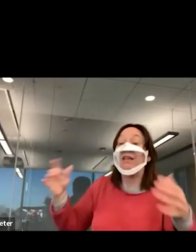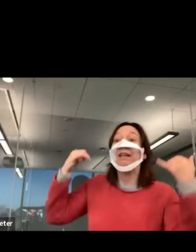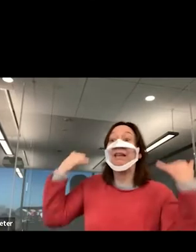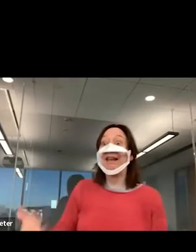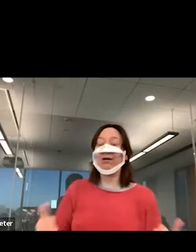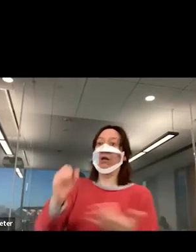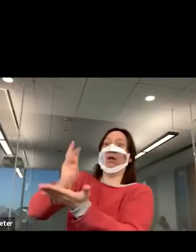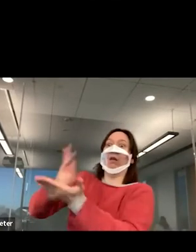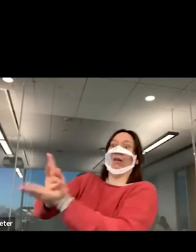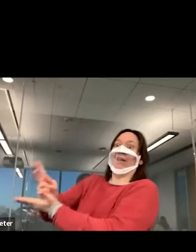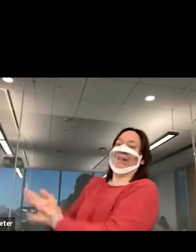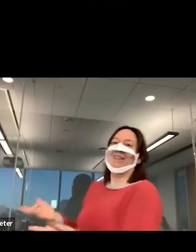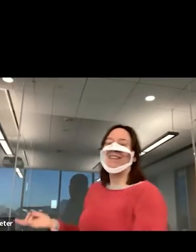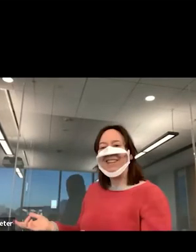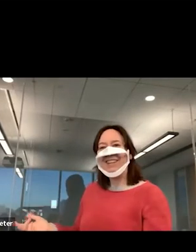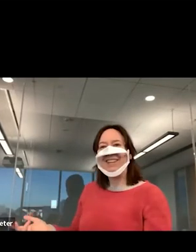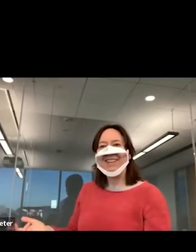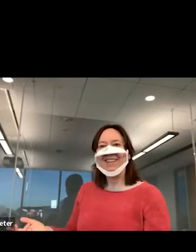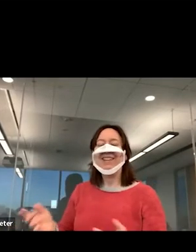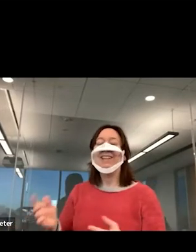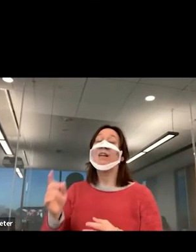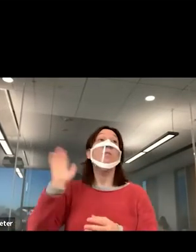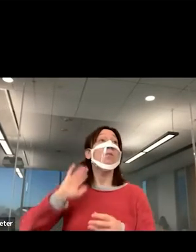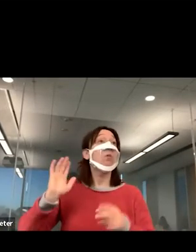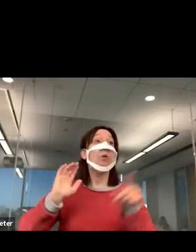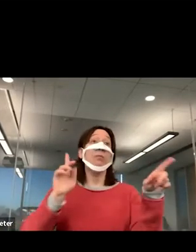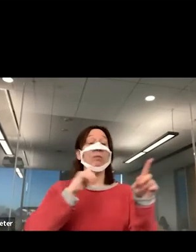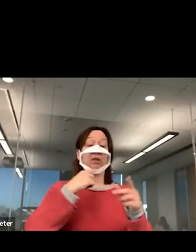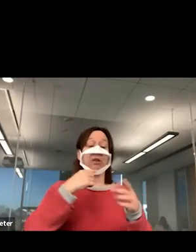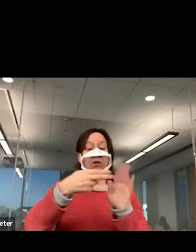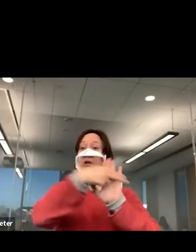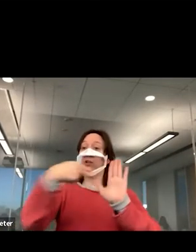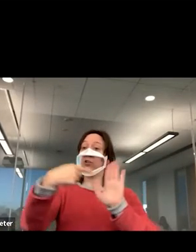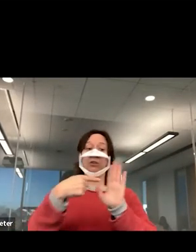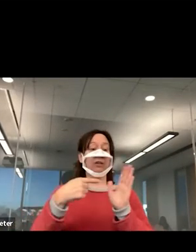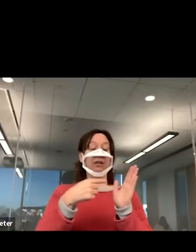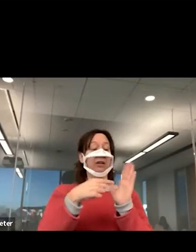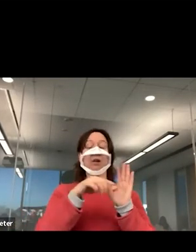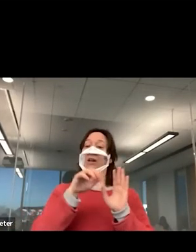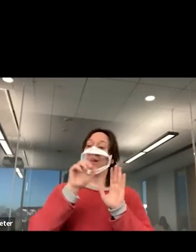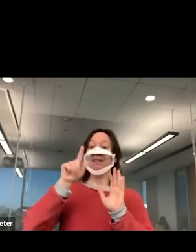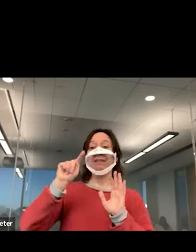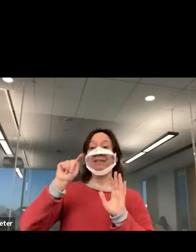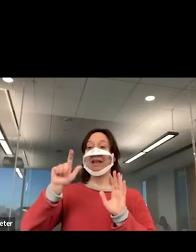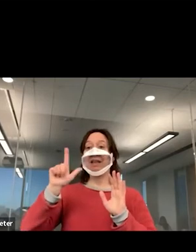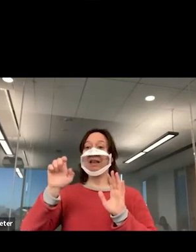you know say yeah that's an accommodation you have to to give someone to let them work from